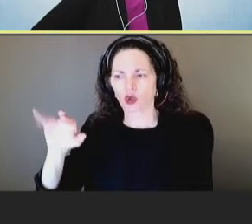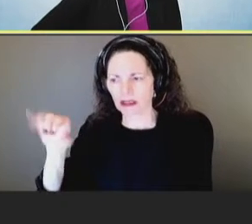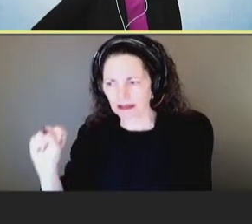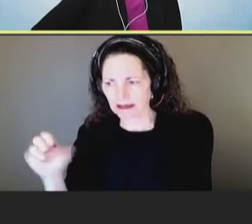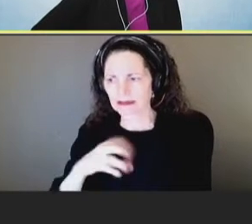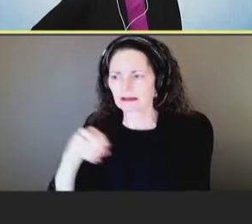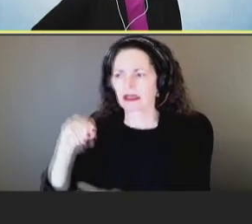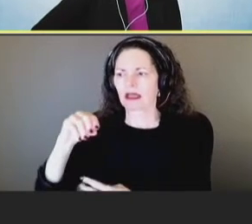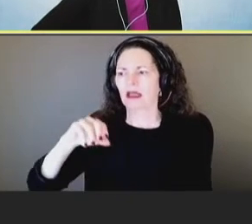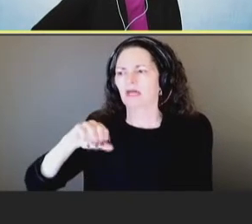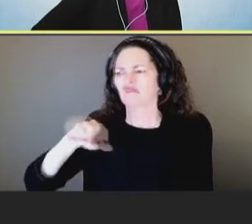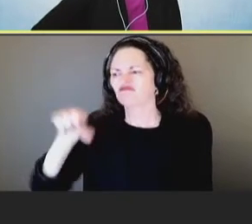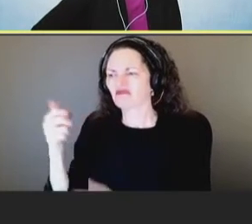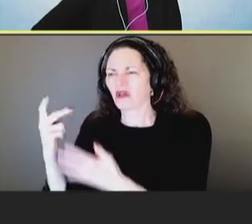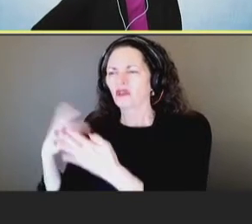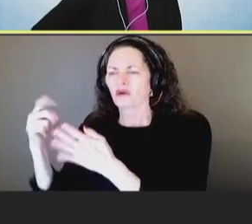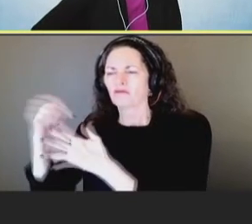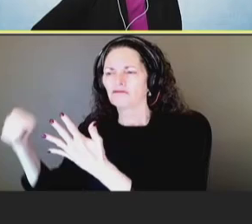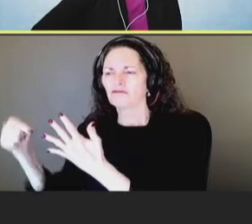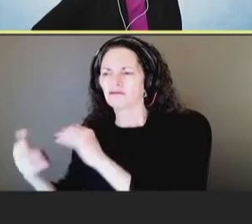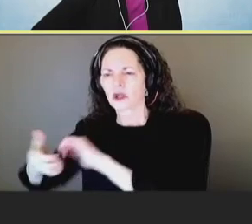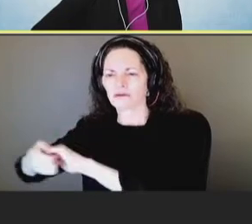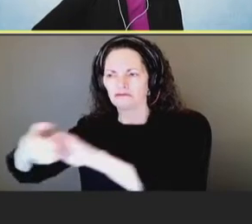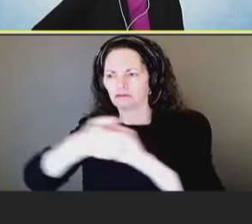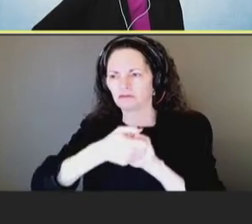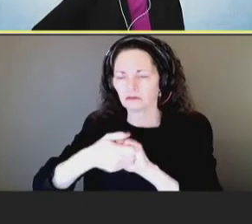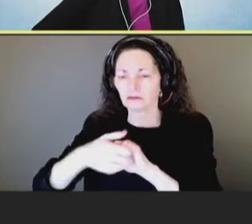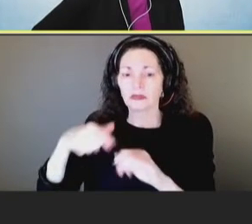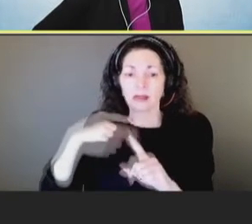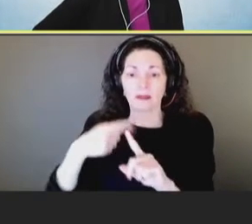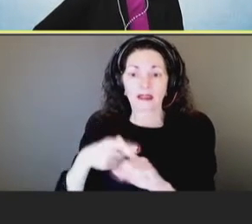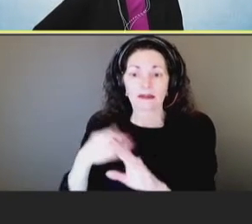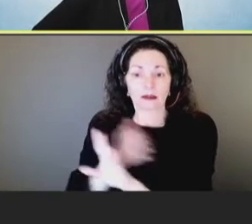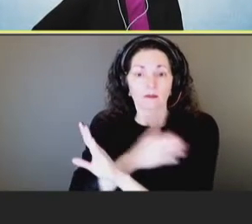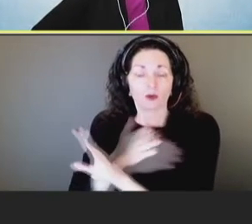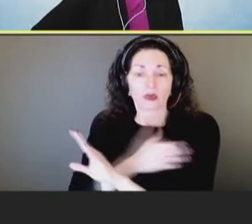partnerships, we also manage the U.S. National Pre-pandemic Influenza Vaccine stockpile.